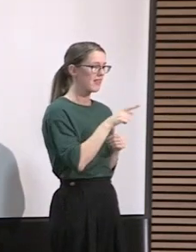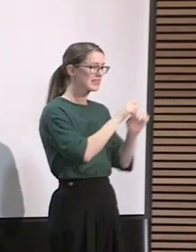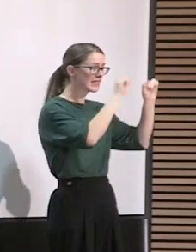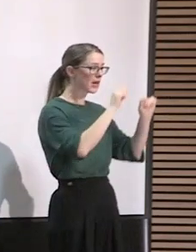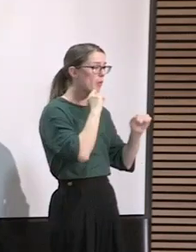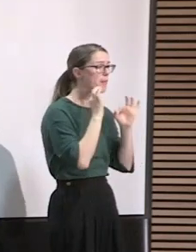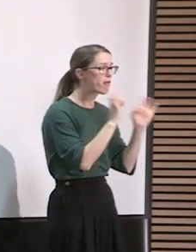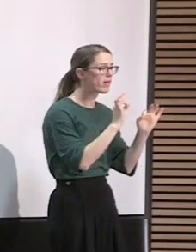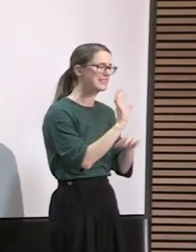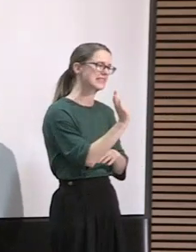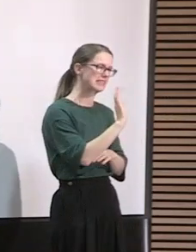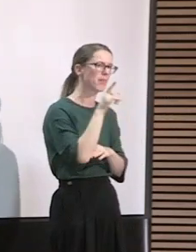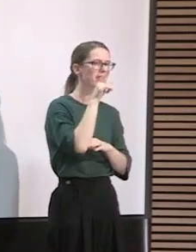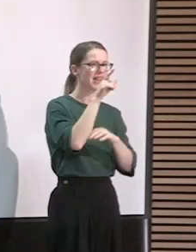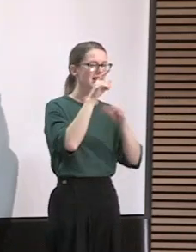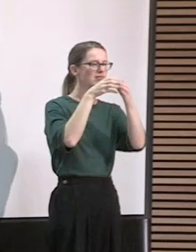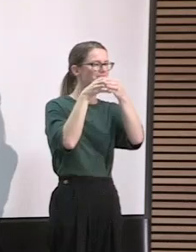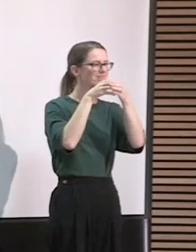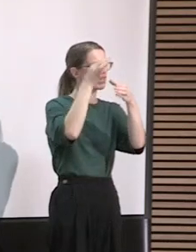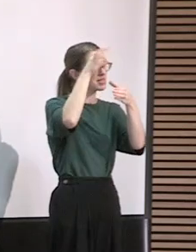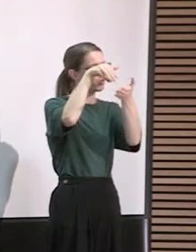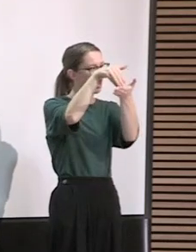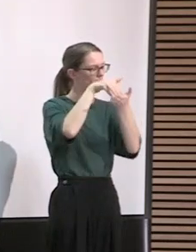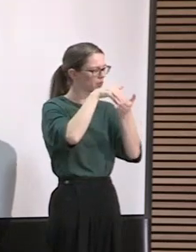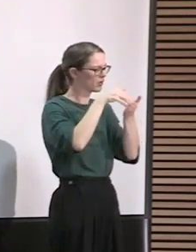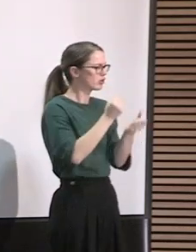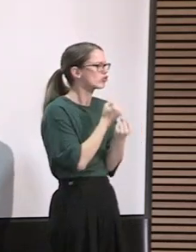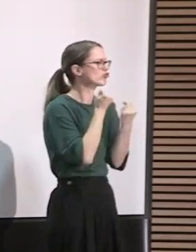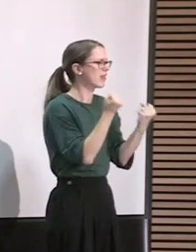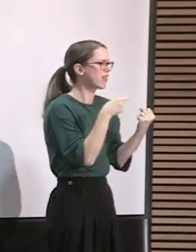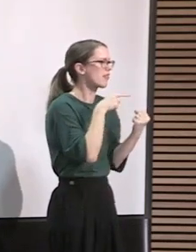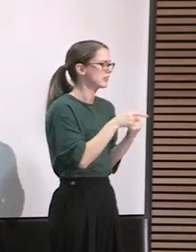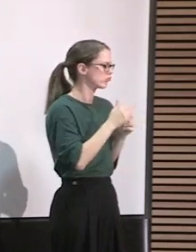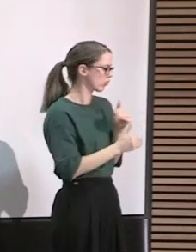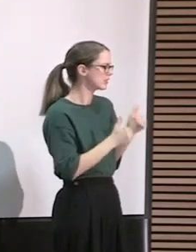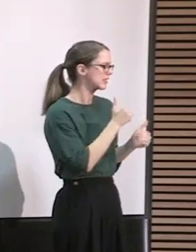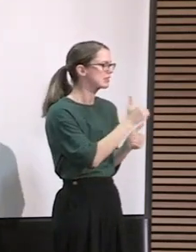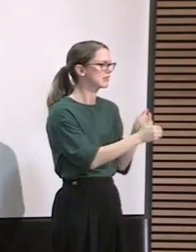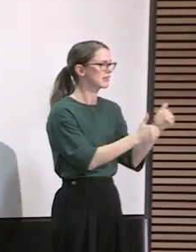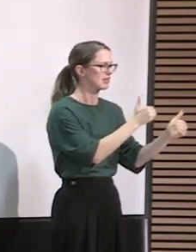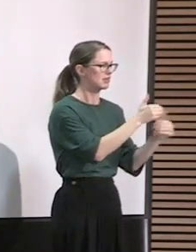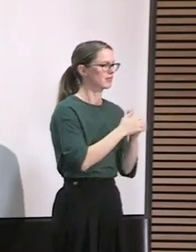and we're very well-positioned in that regard. But we can strive to do better, as we will. No system is foolproof,